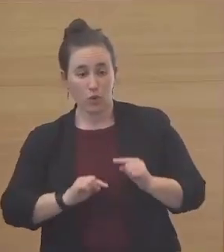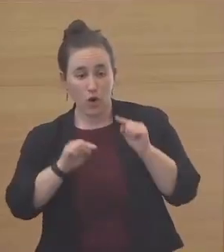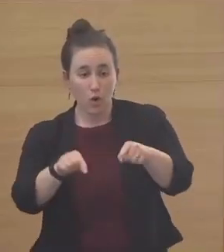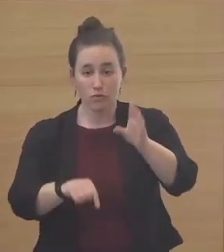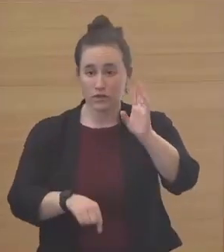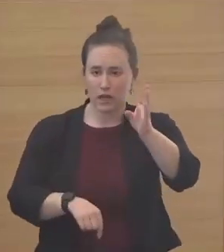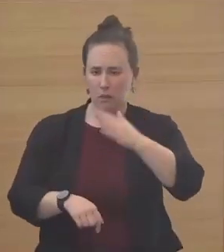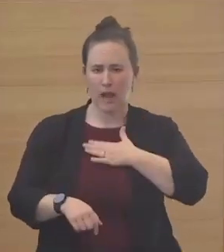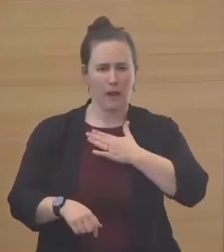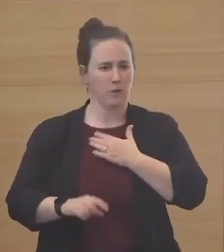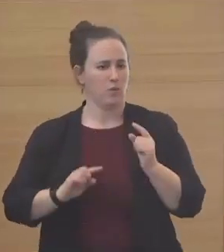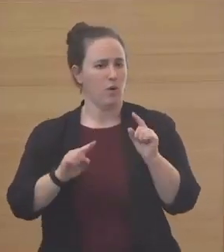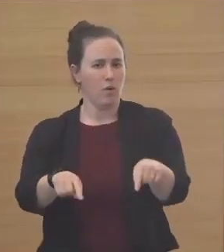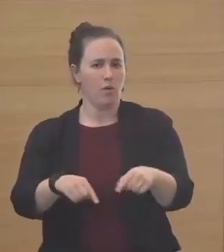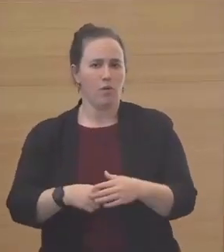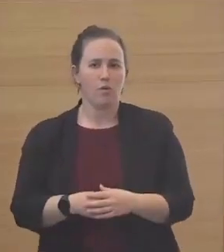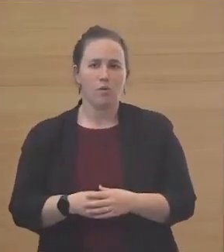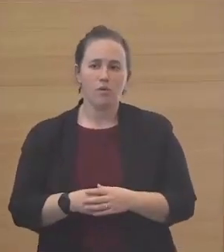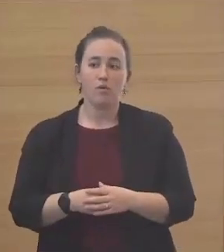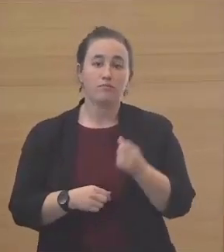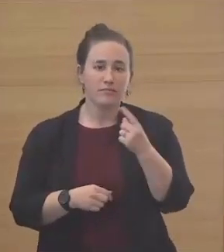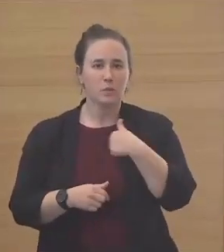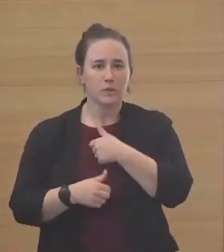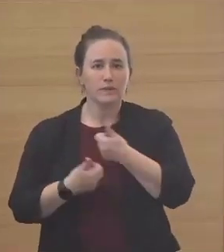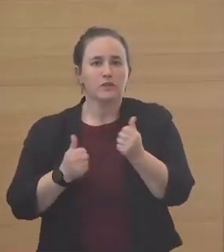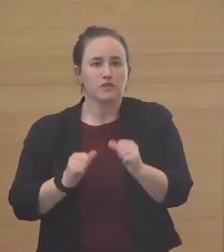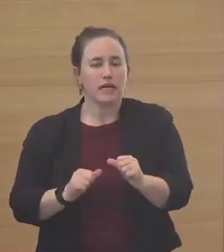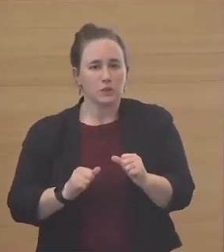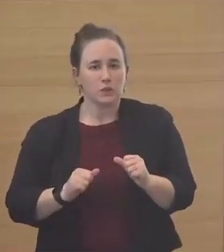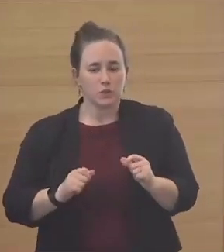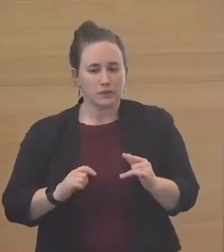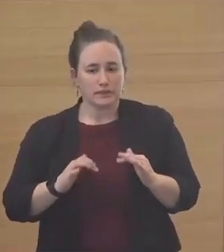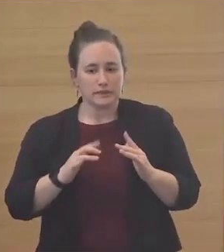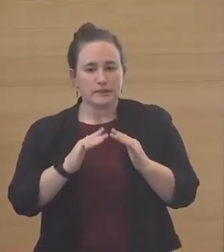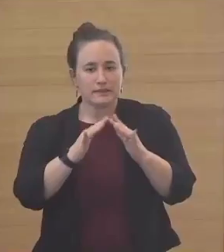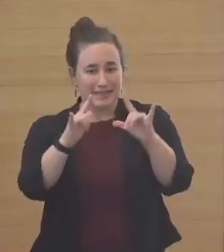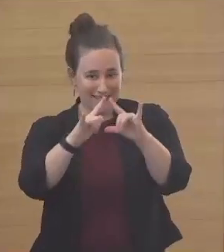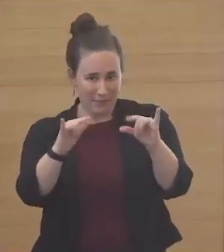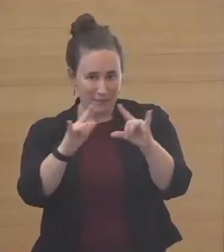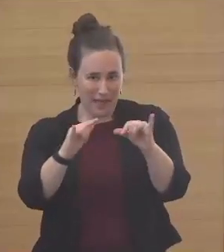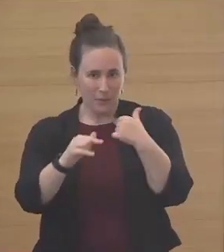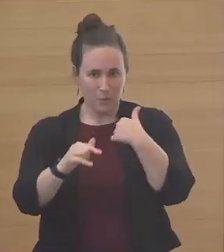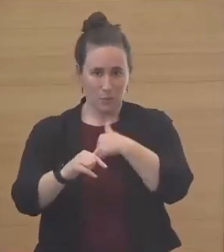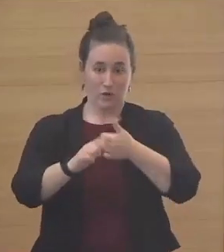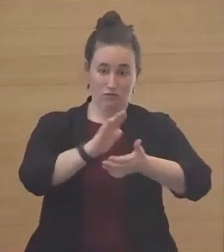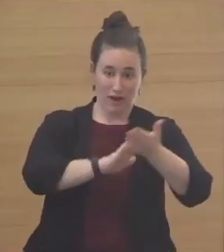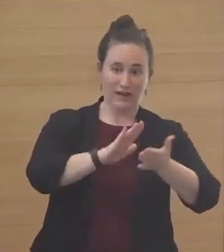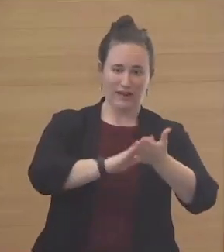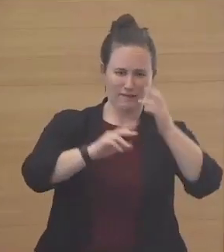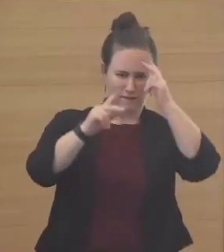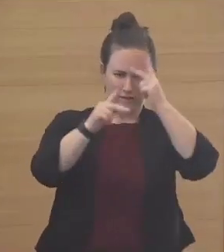But we've sort of been building this as we go and figuring out what the next best steps are.